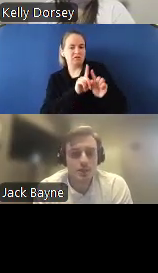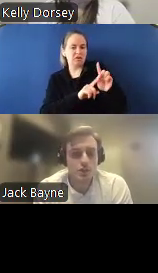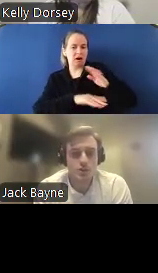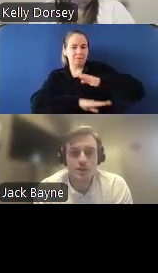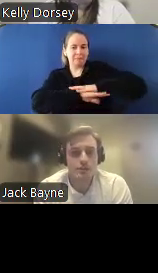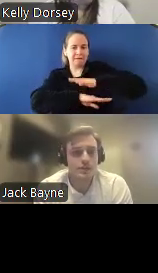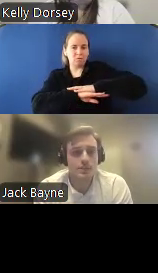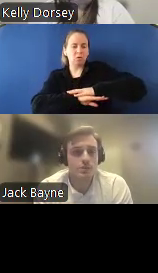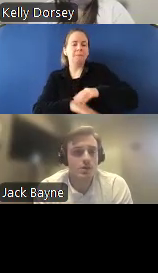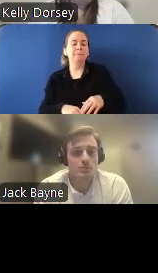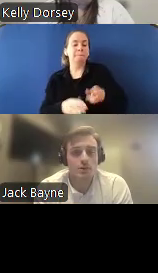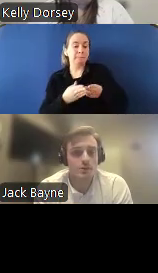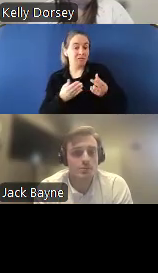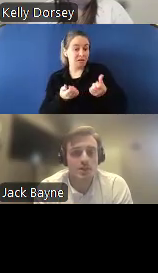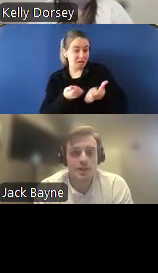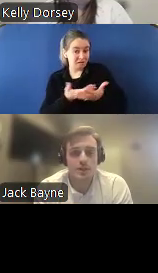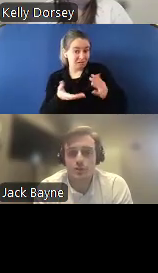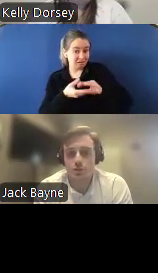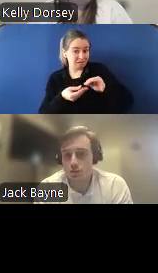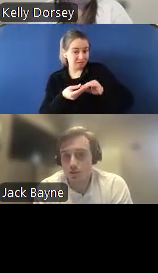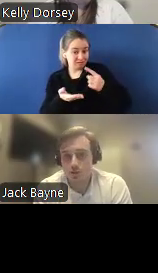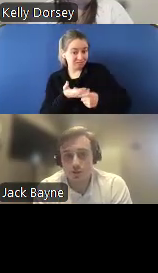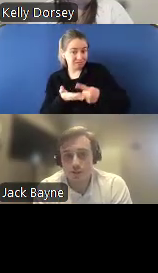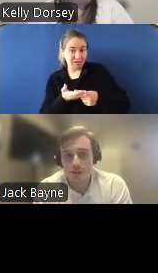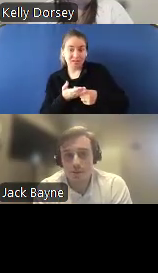Making sure that everything that we talked about was in plain language. NorthStar does a great job